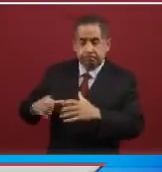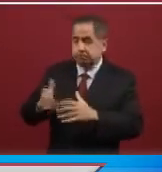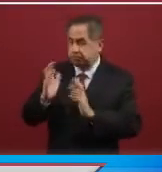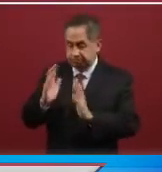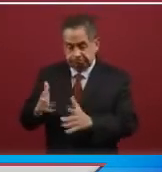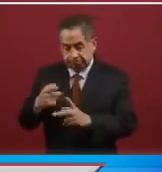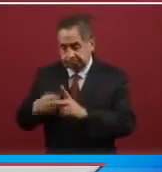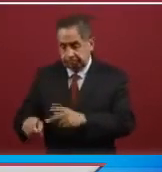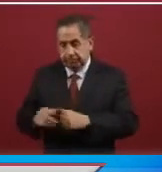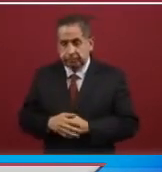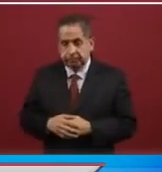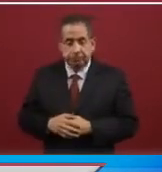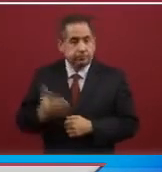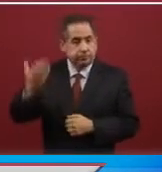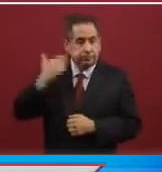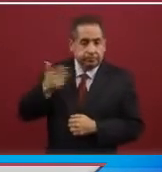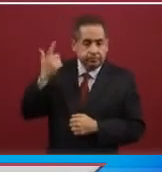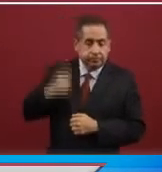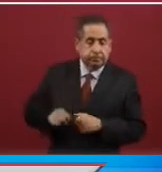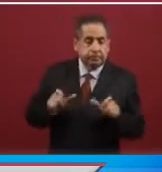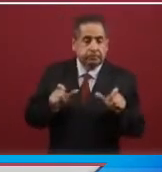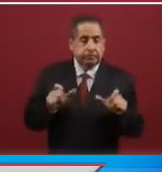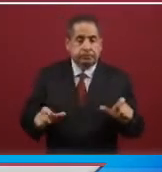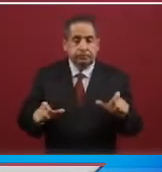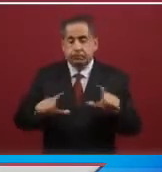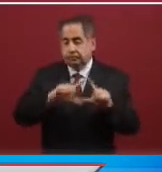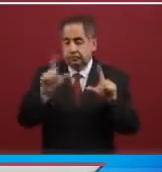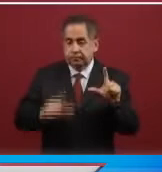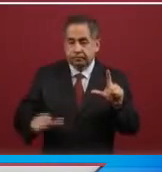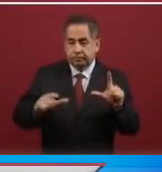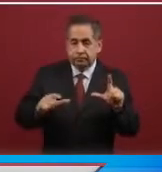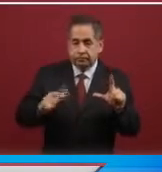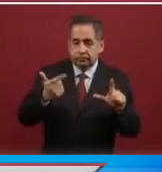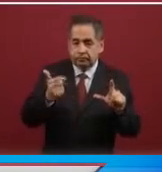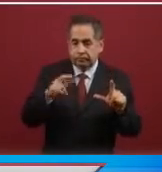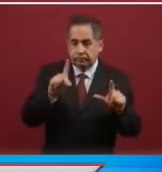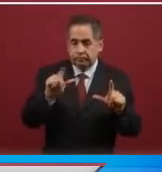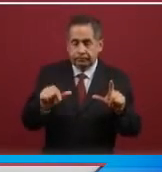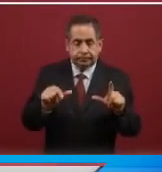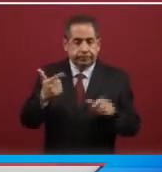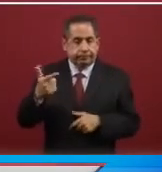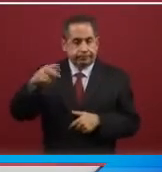the welfare plan brigade was formed with 200 officials the northern border is advanced